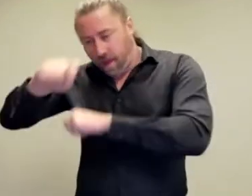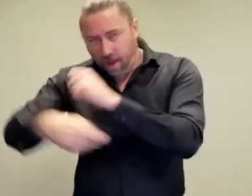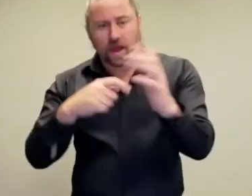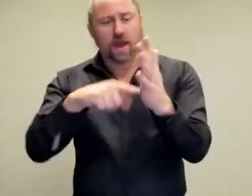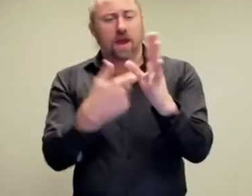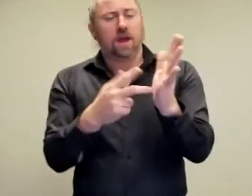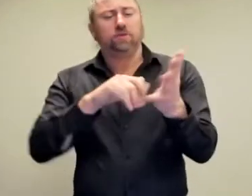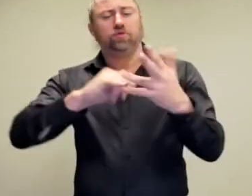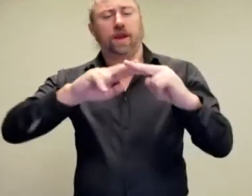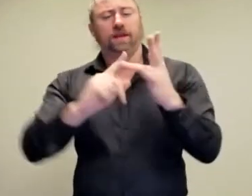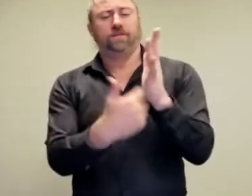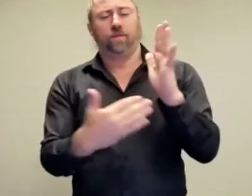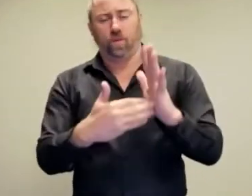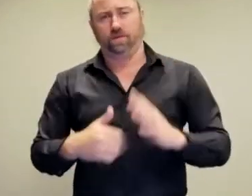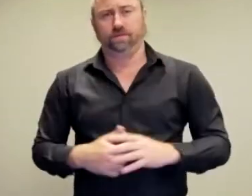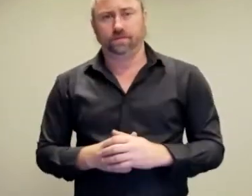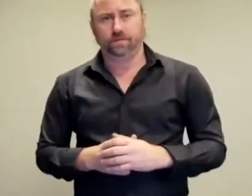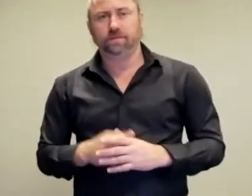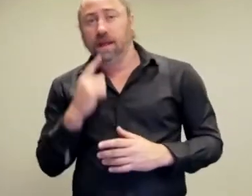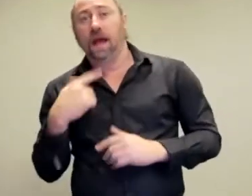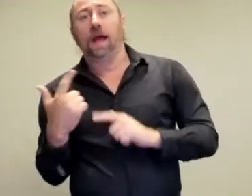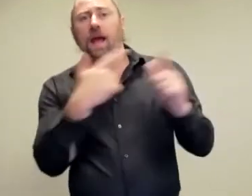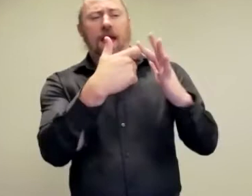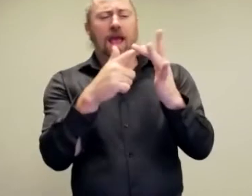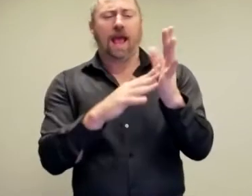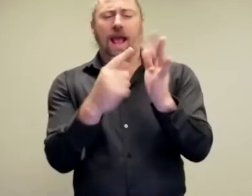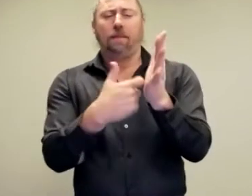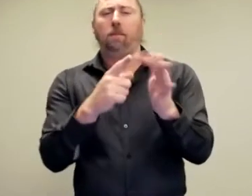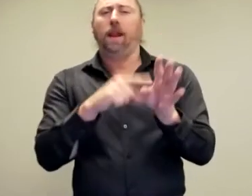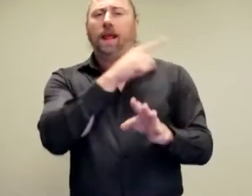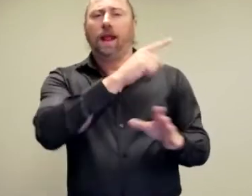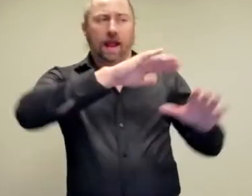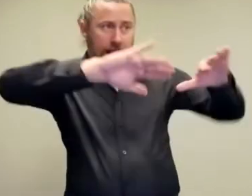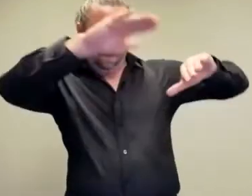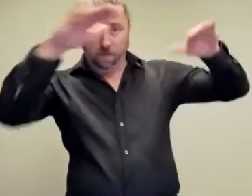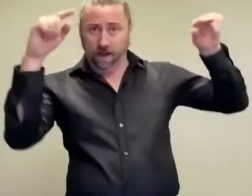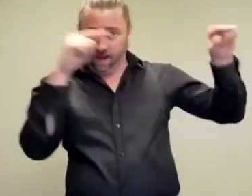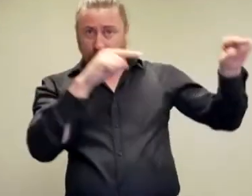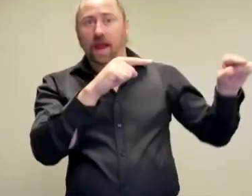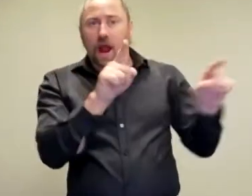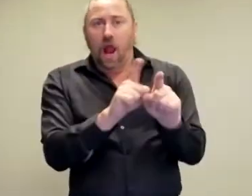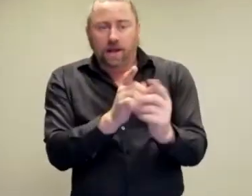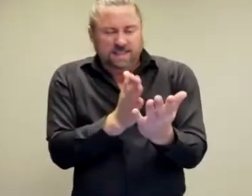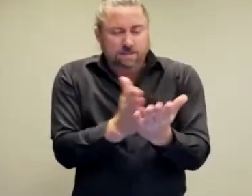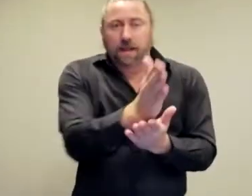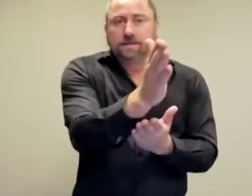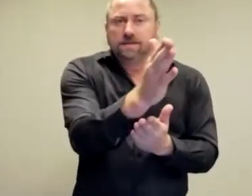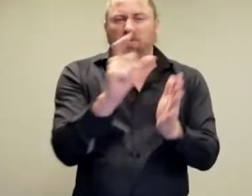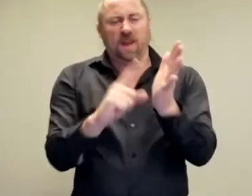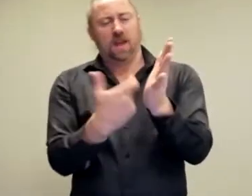In these works inspired by a trip to the Kimberley, the form of the crevice lends shape to the split. But the dialectic of the split,